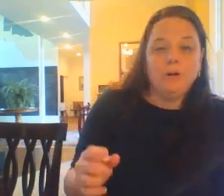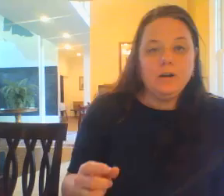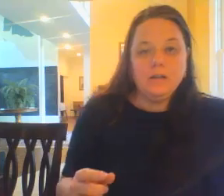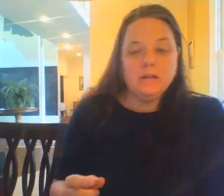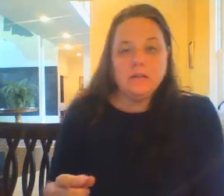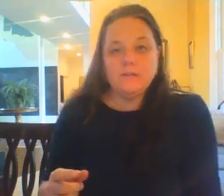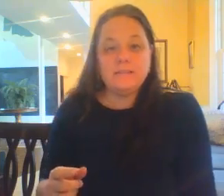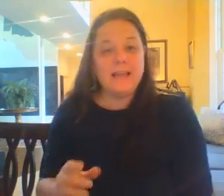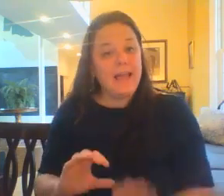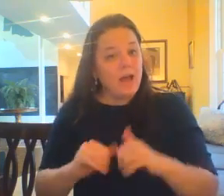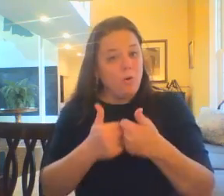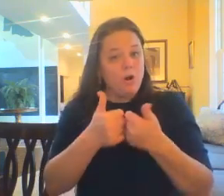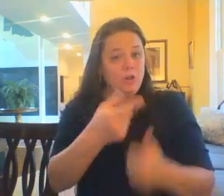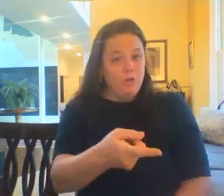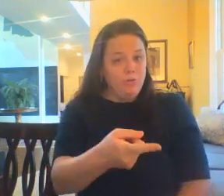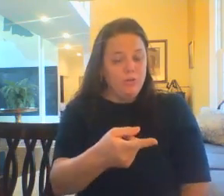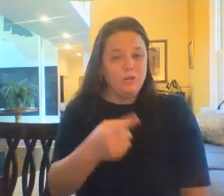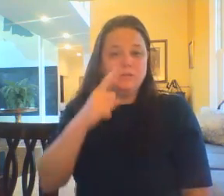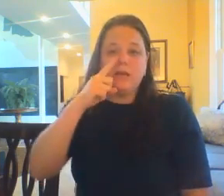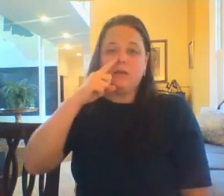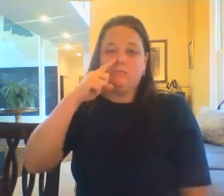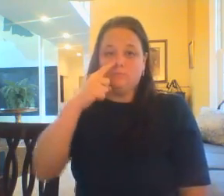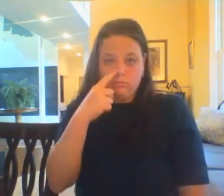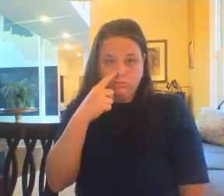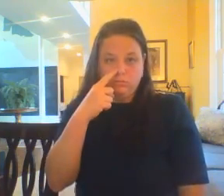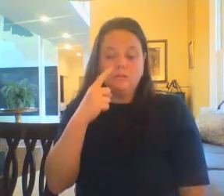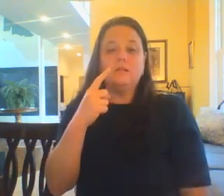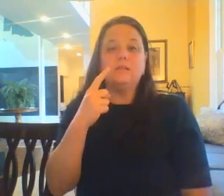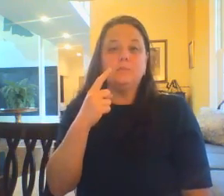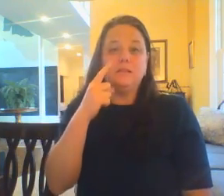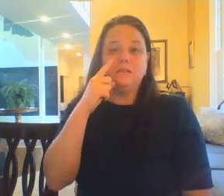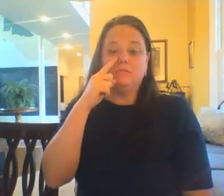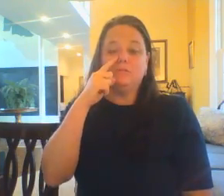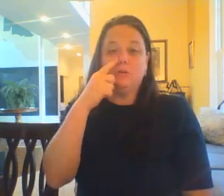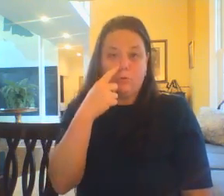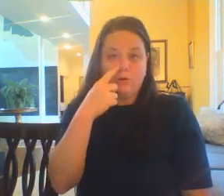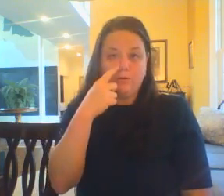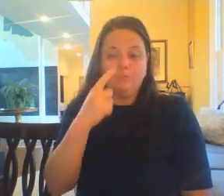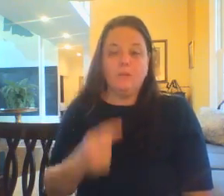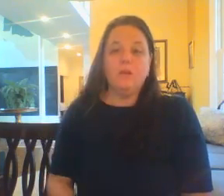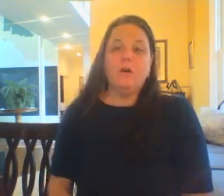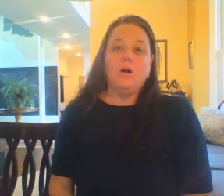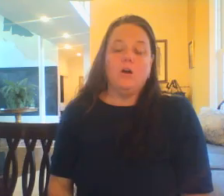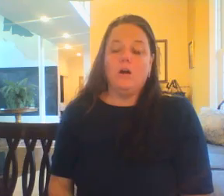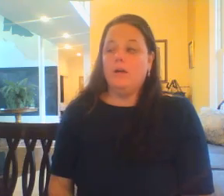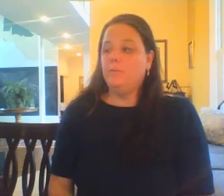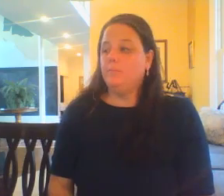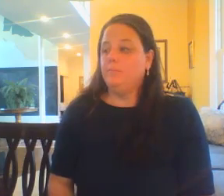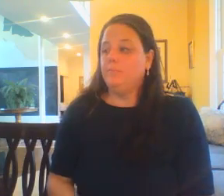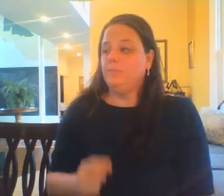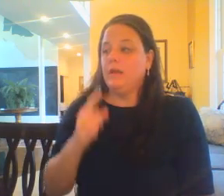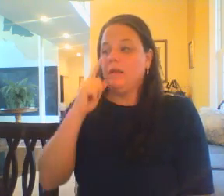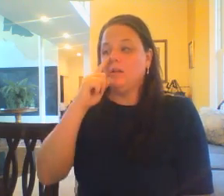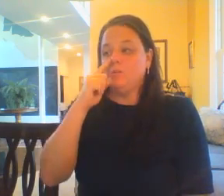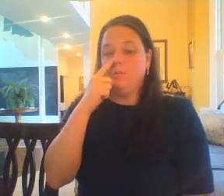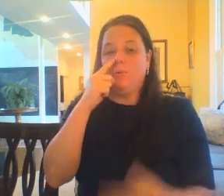I say how are you and you say this means